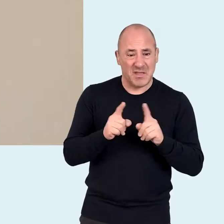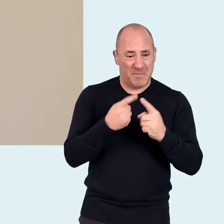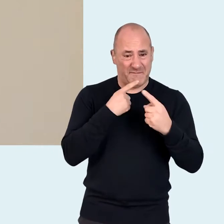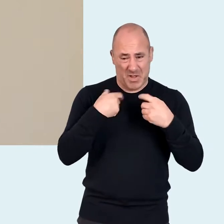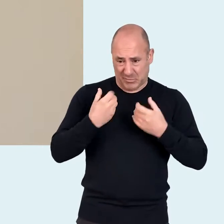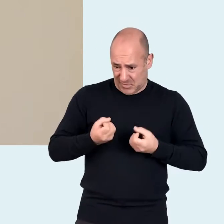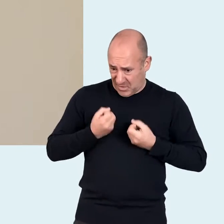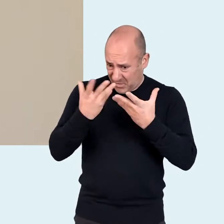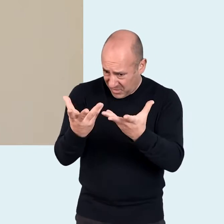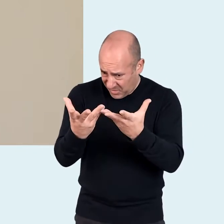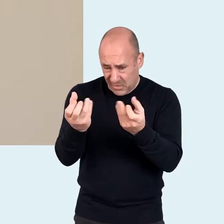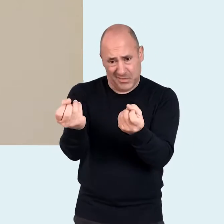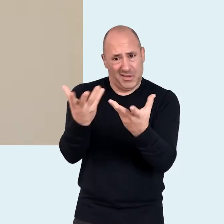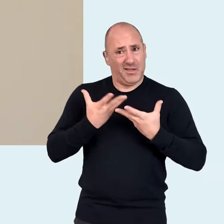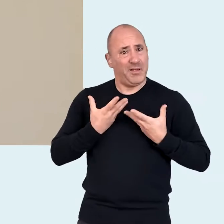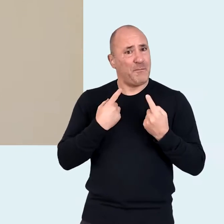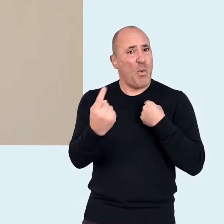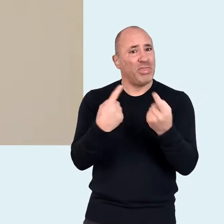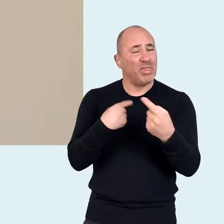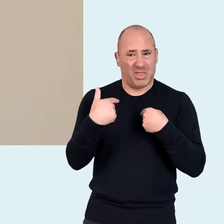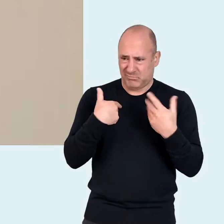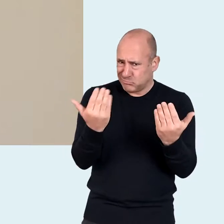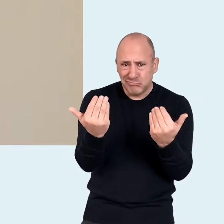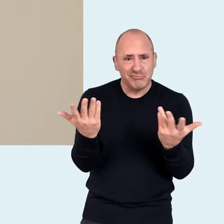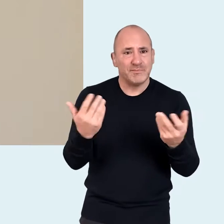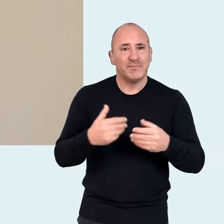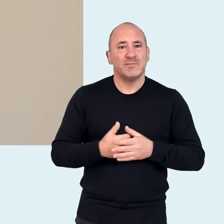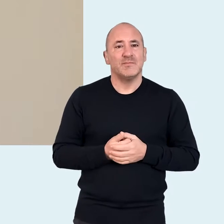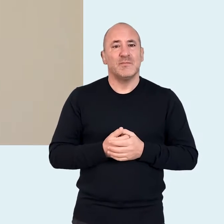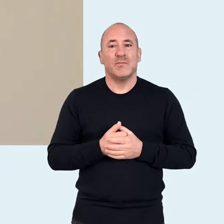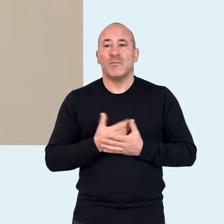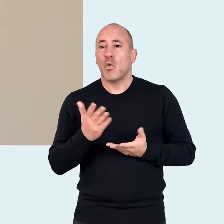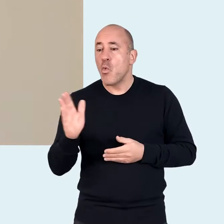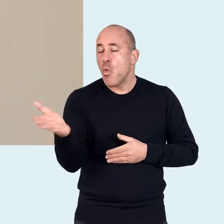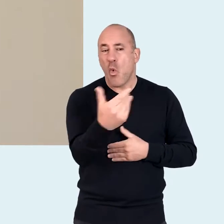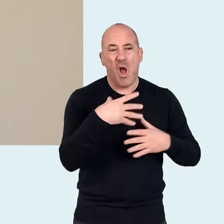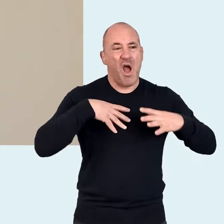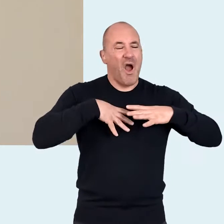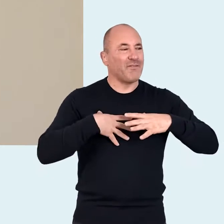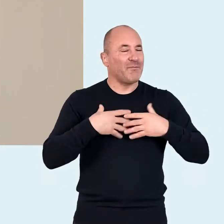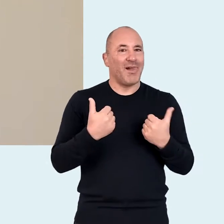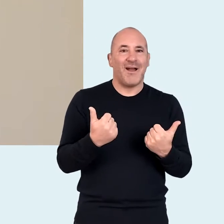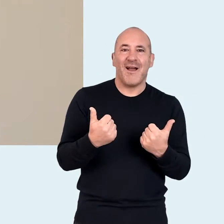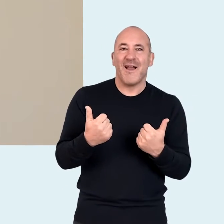welcome to give me information as much as I'm giving them information. If everybody